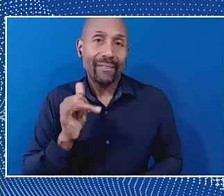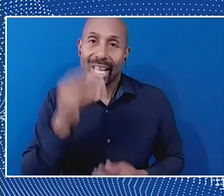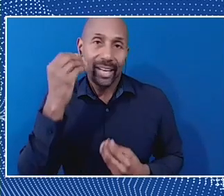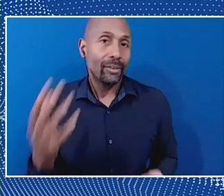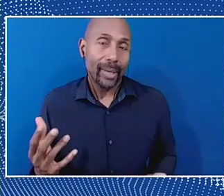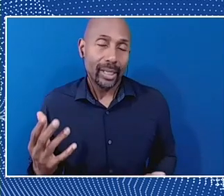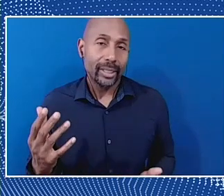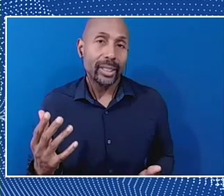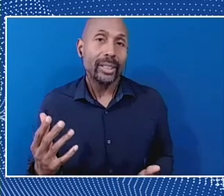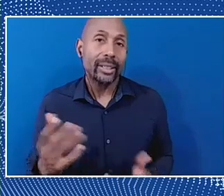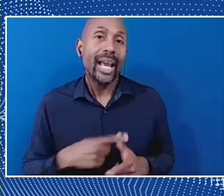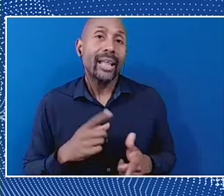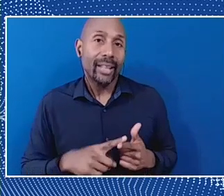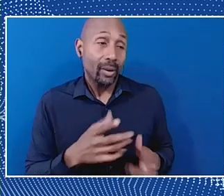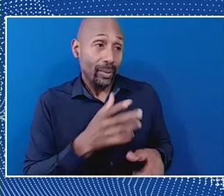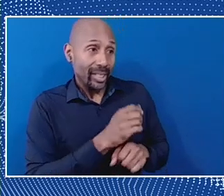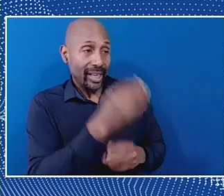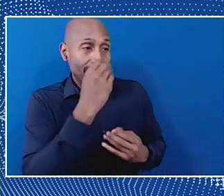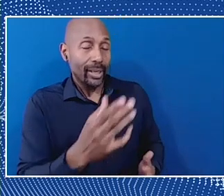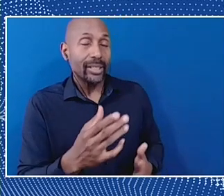Alright. Thank you, Tamy. Next, Lane.